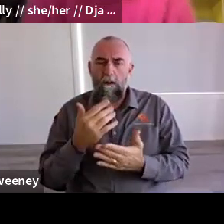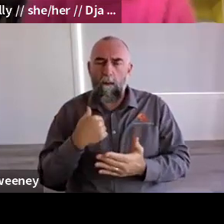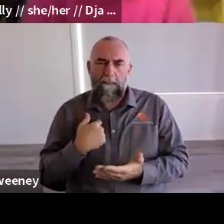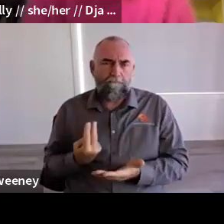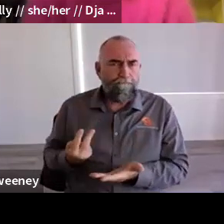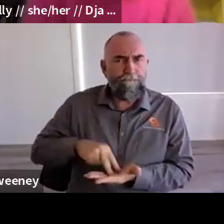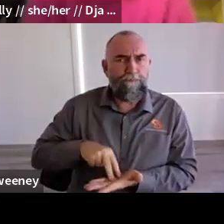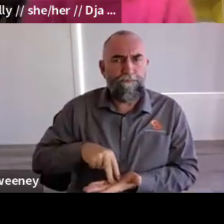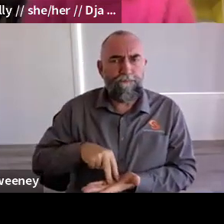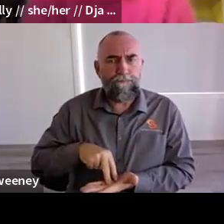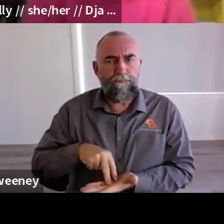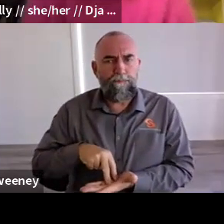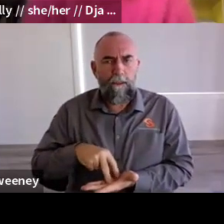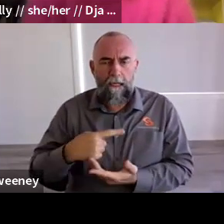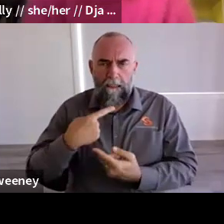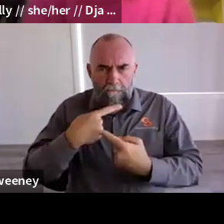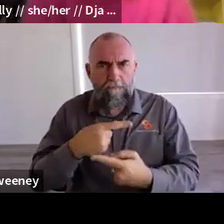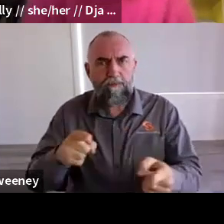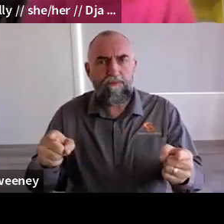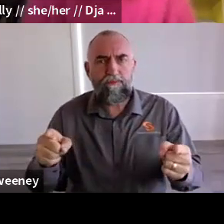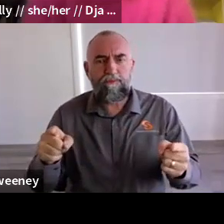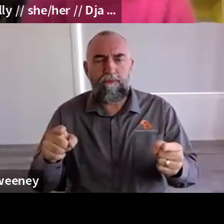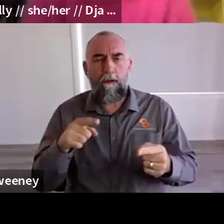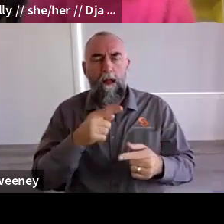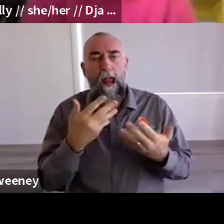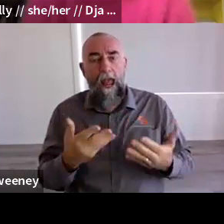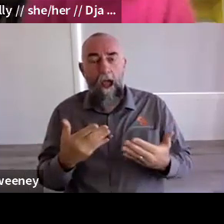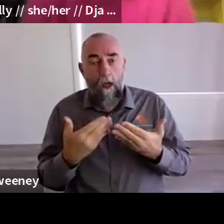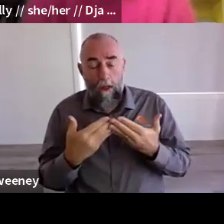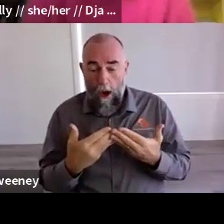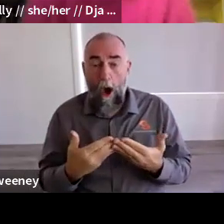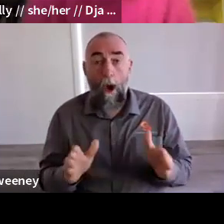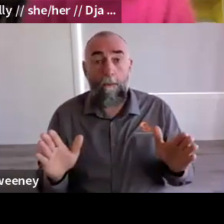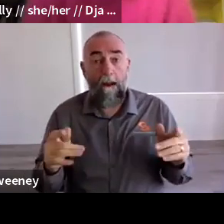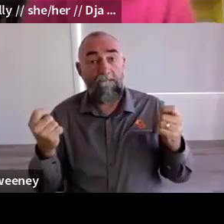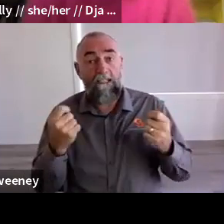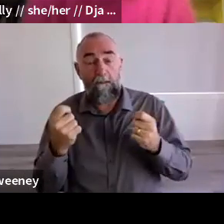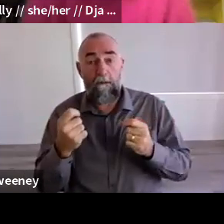the Darwin festival stuff - I like to say this here, I probably shouldn't -